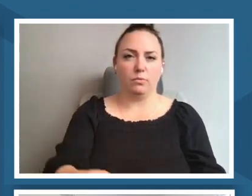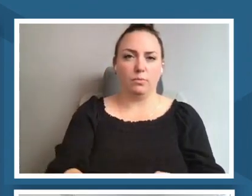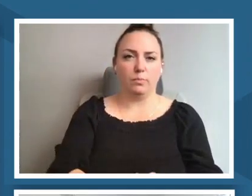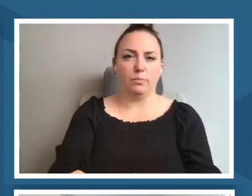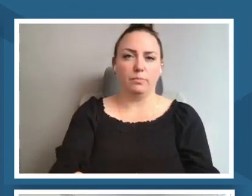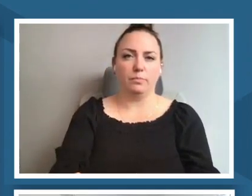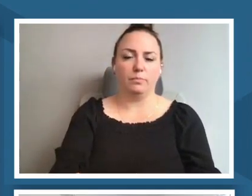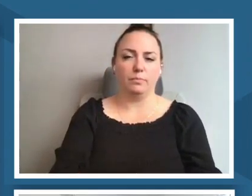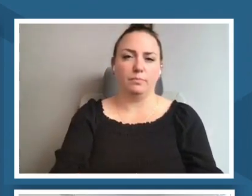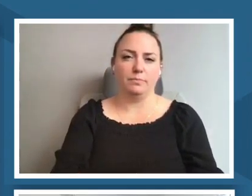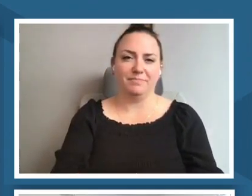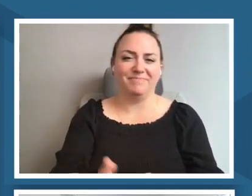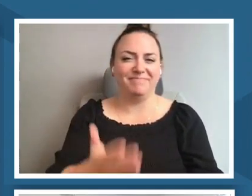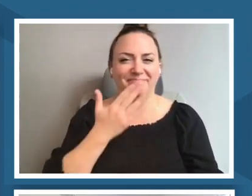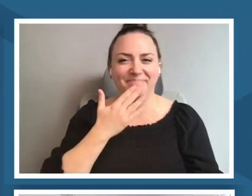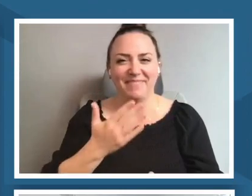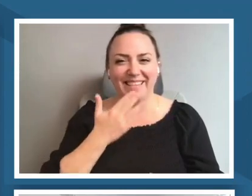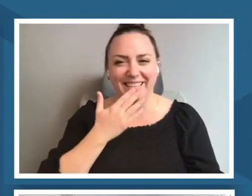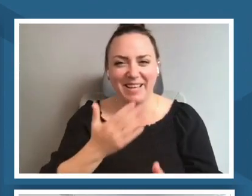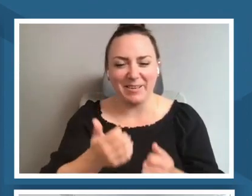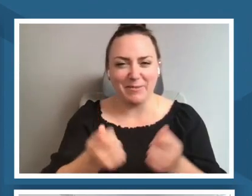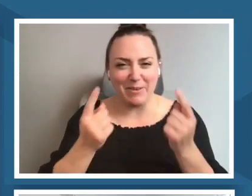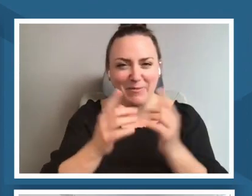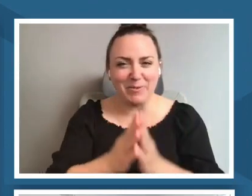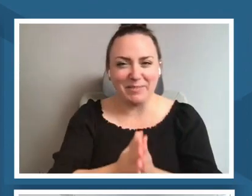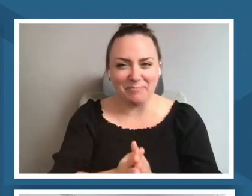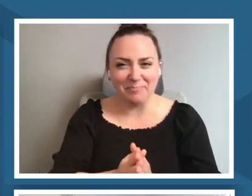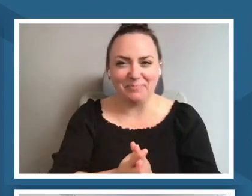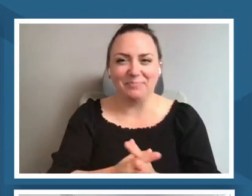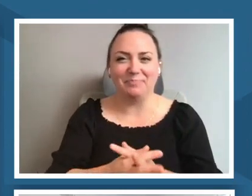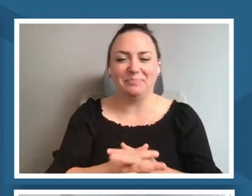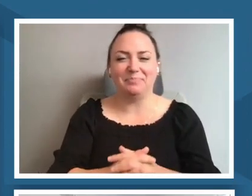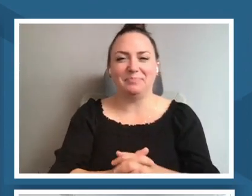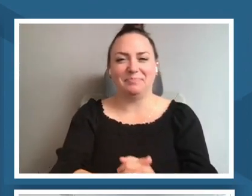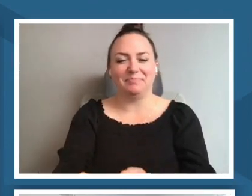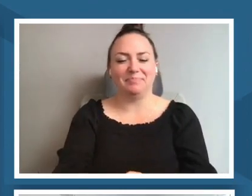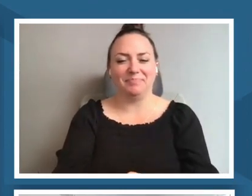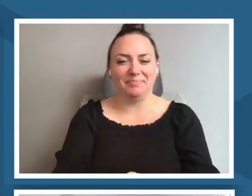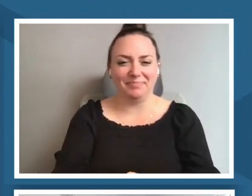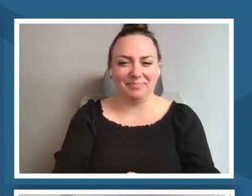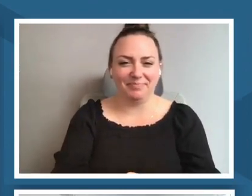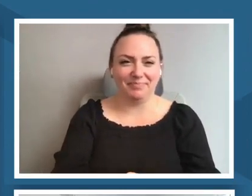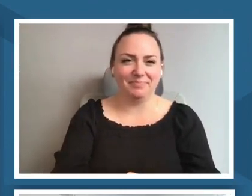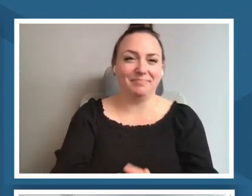thank you everyone